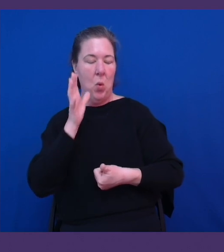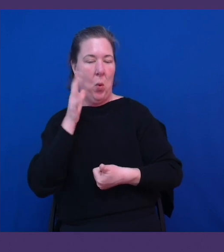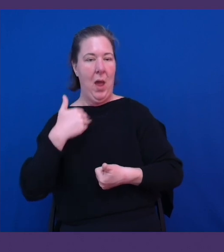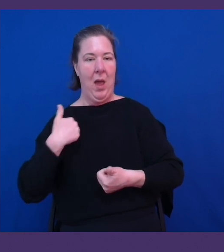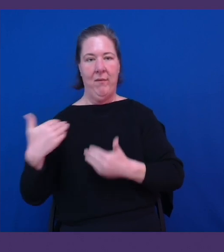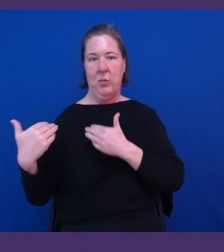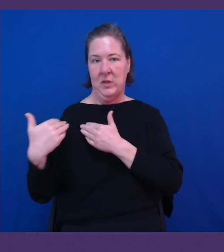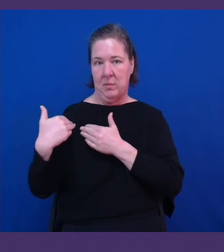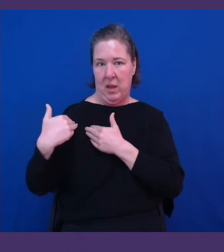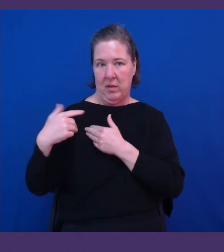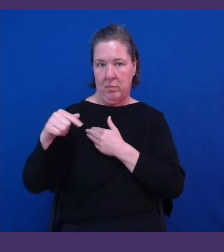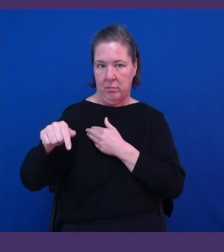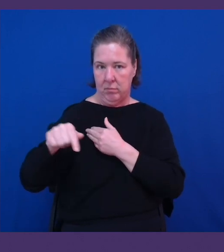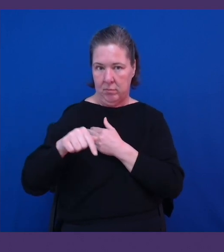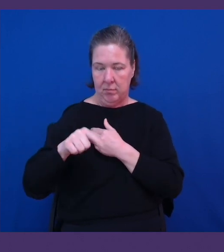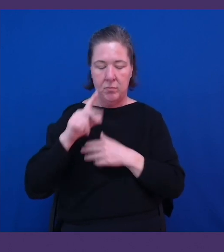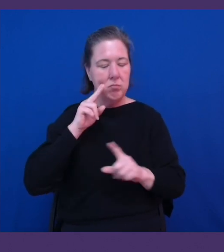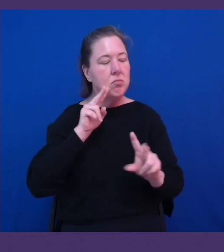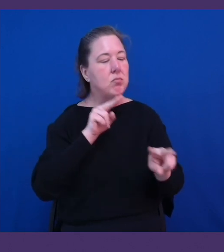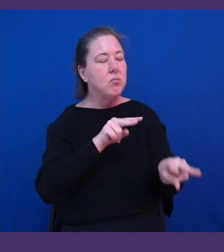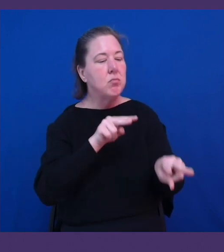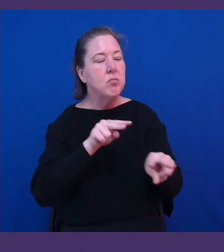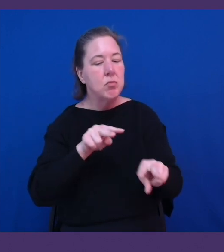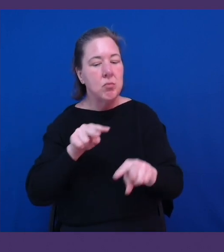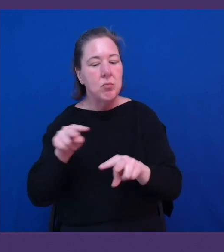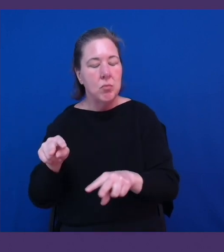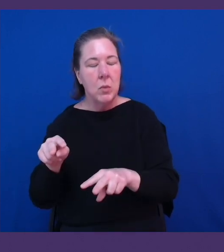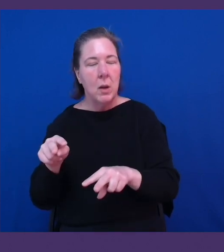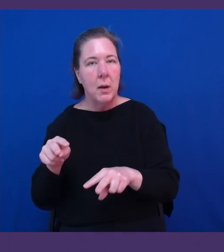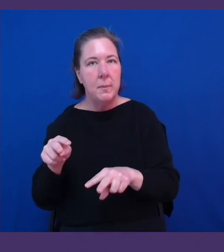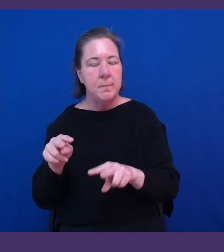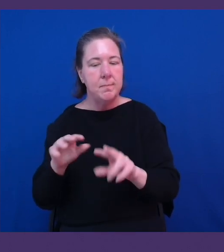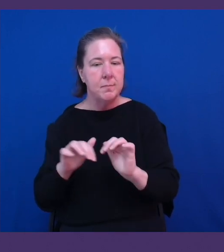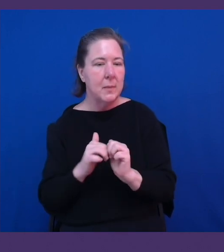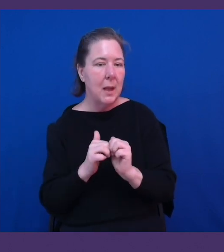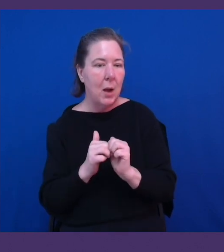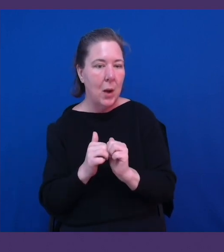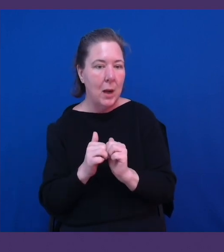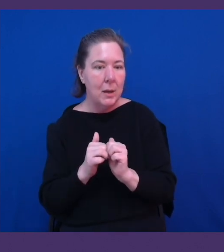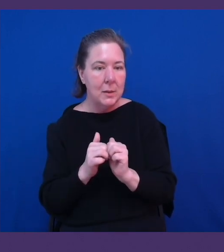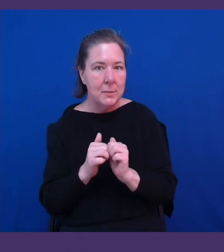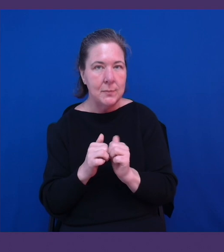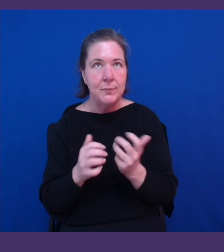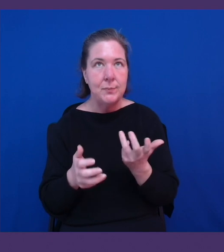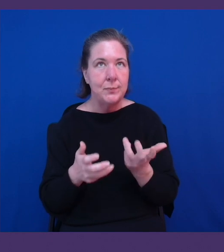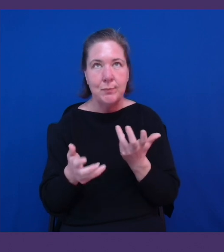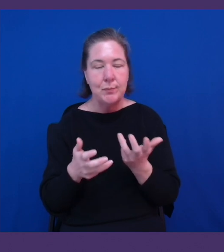to monitor how this implementation goes